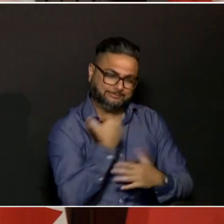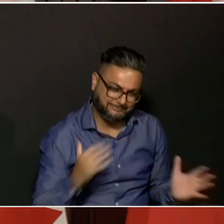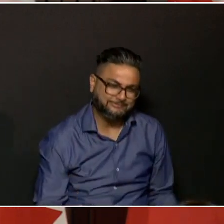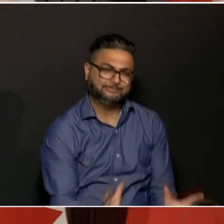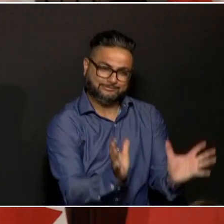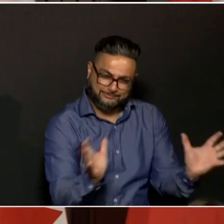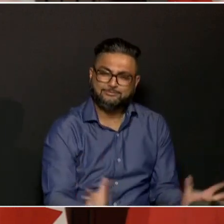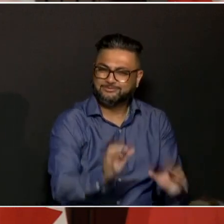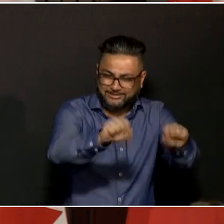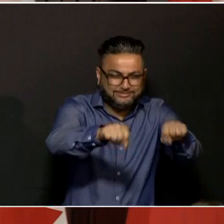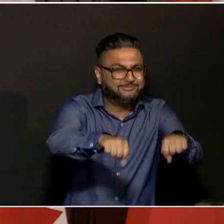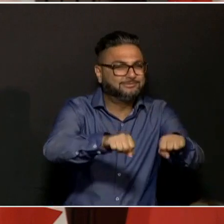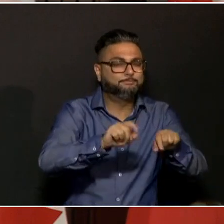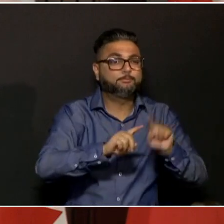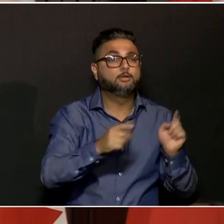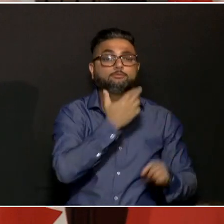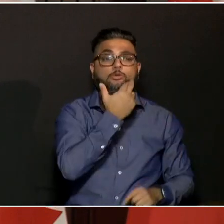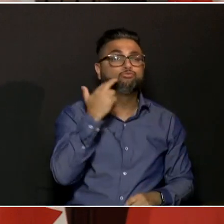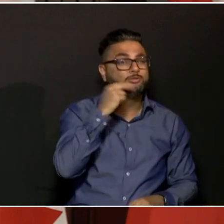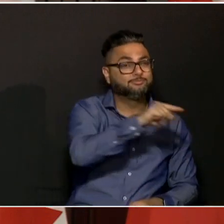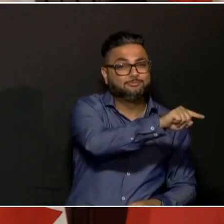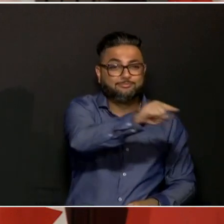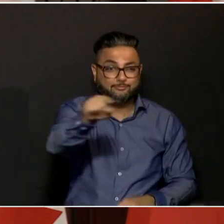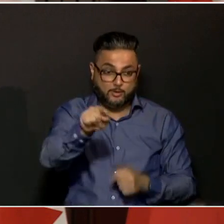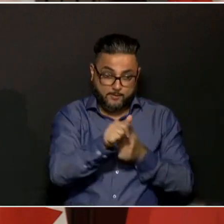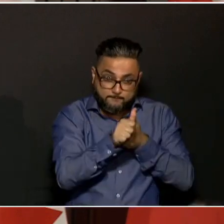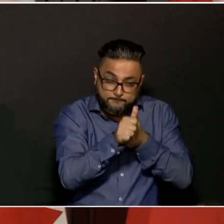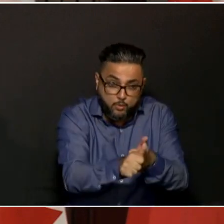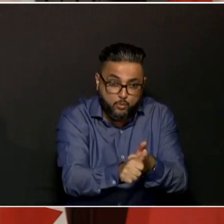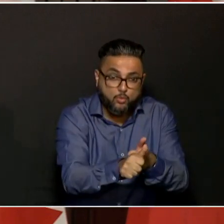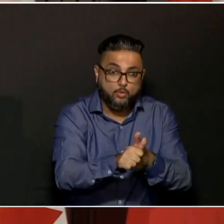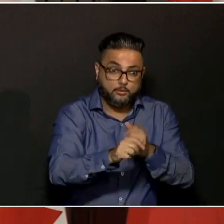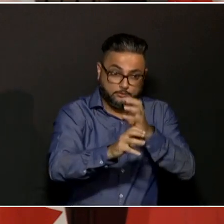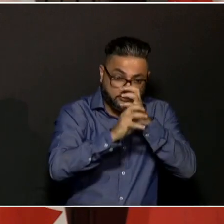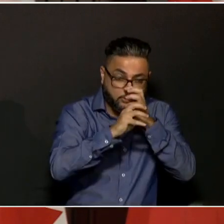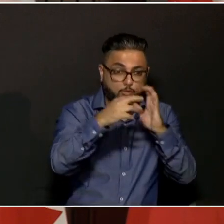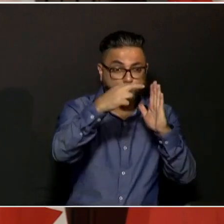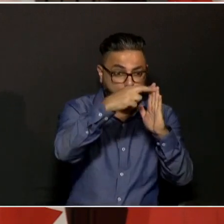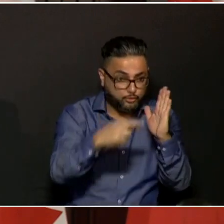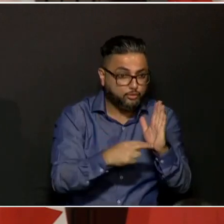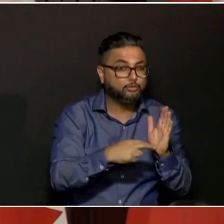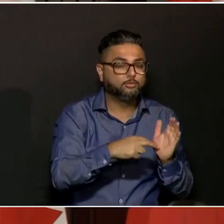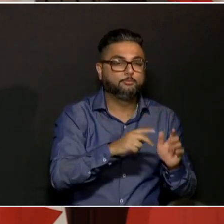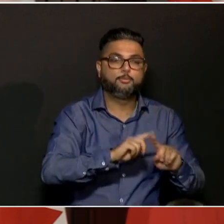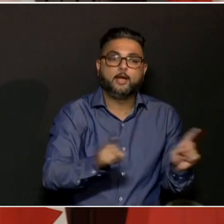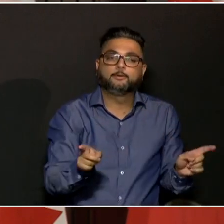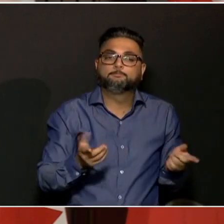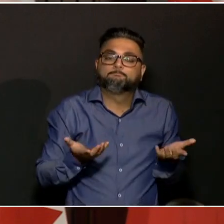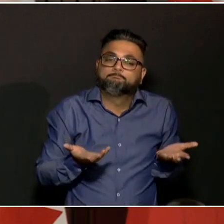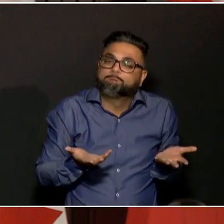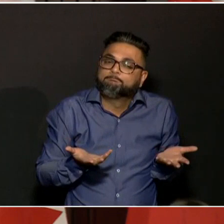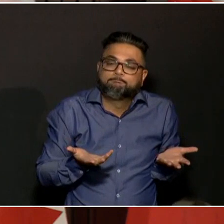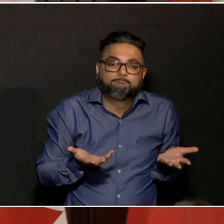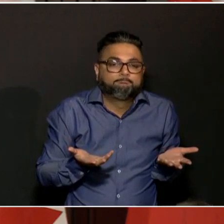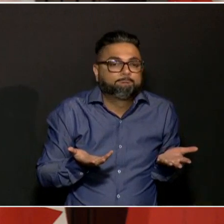people are hurting and holding on by the end of their fingertips and restaurants I have went into our following